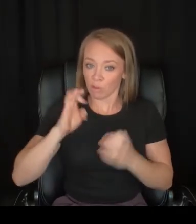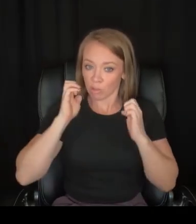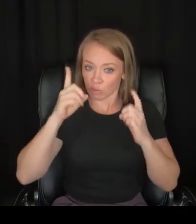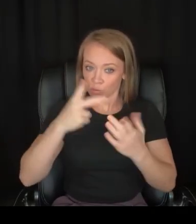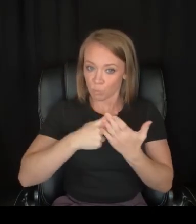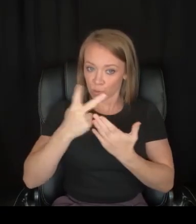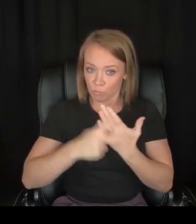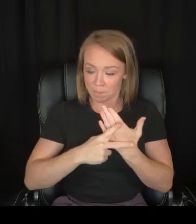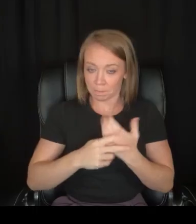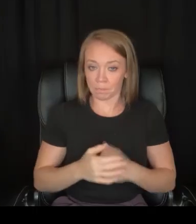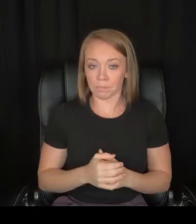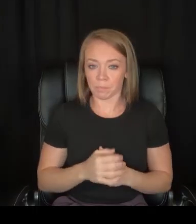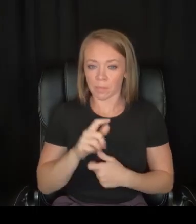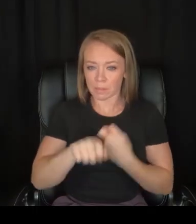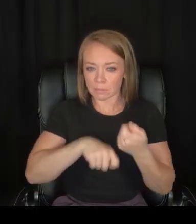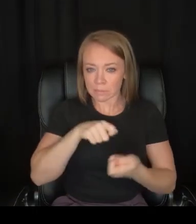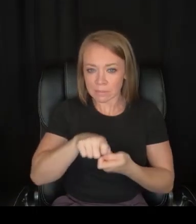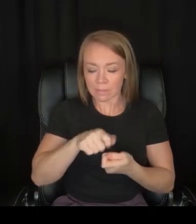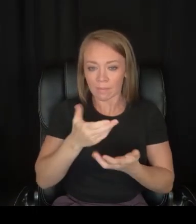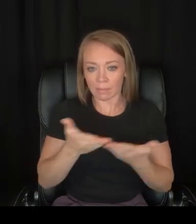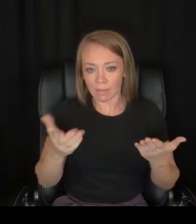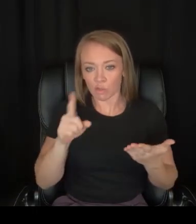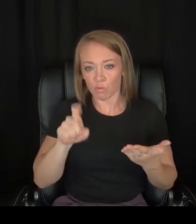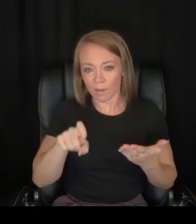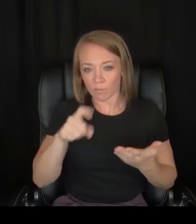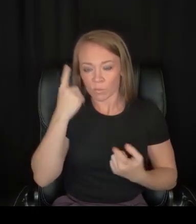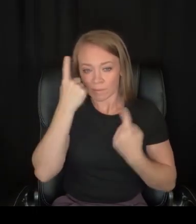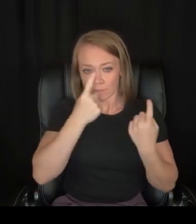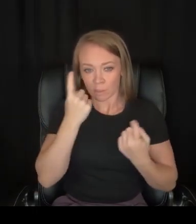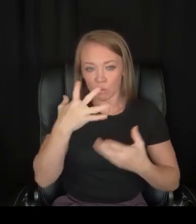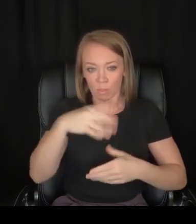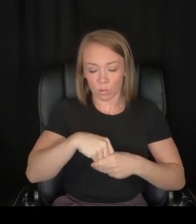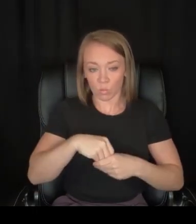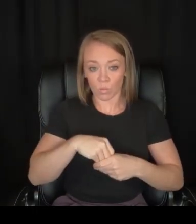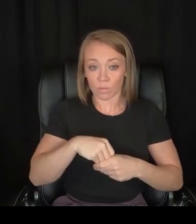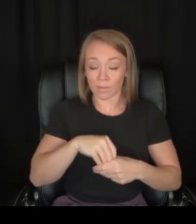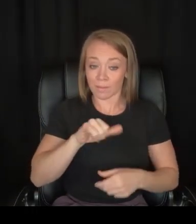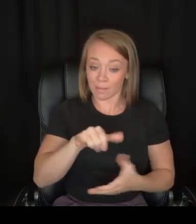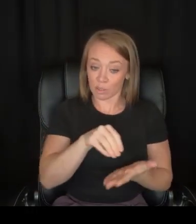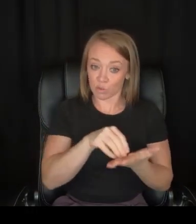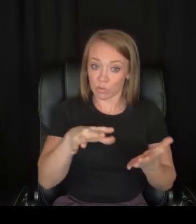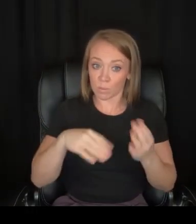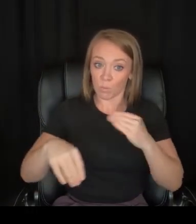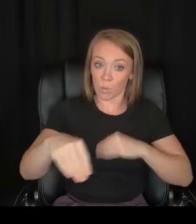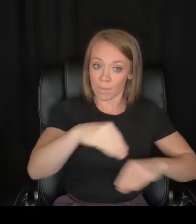Specific factors that they should consider include the students mobility or